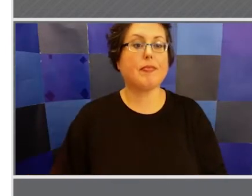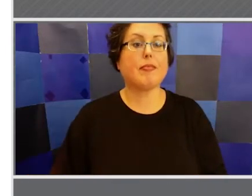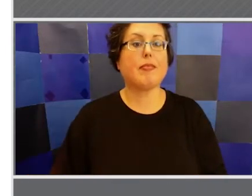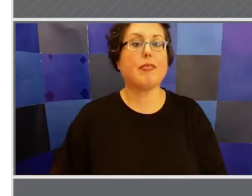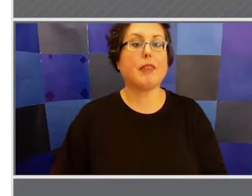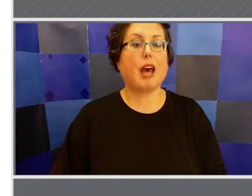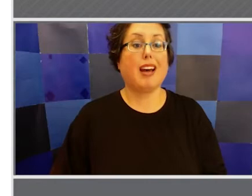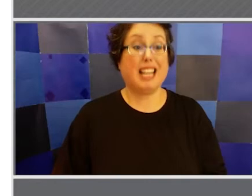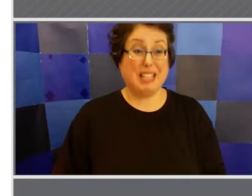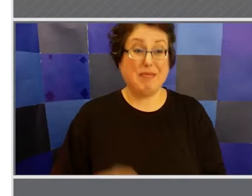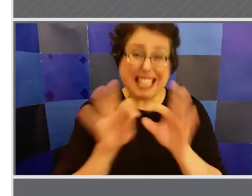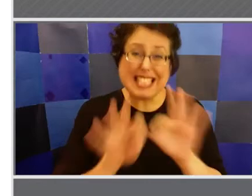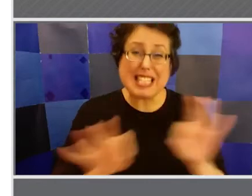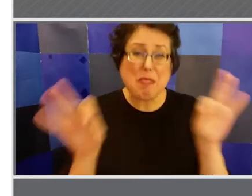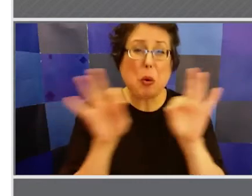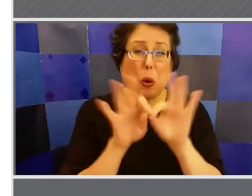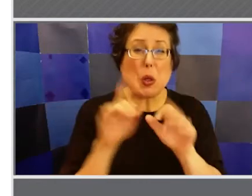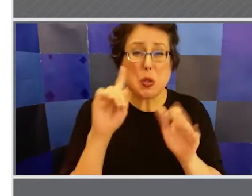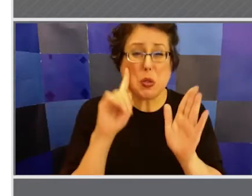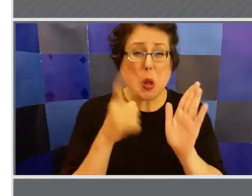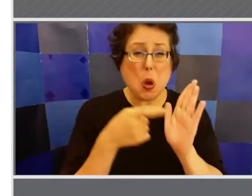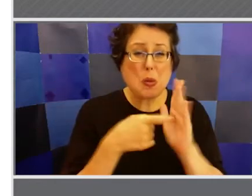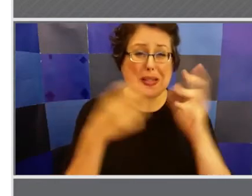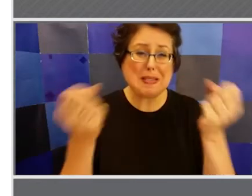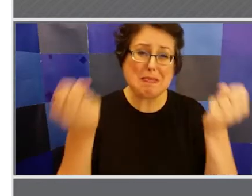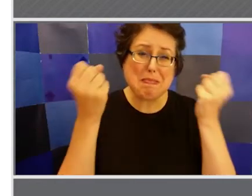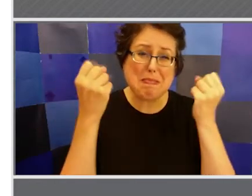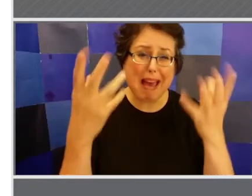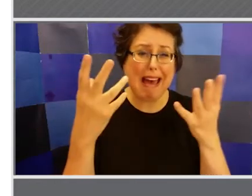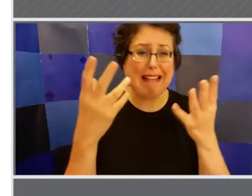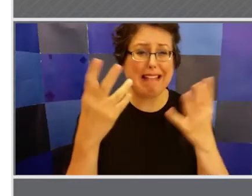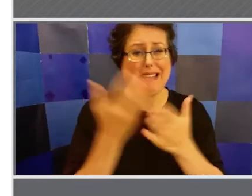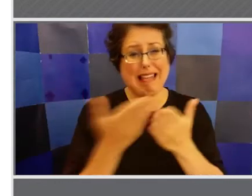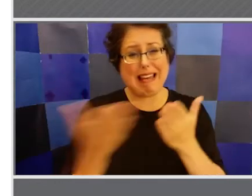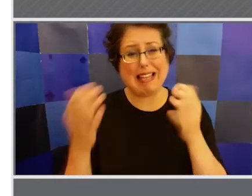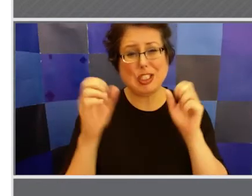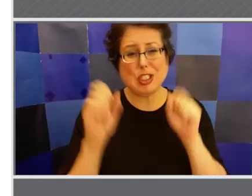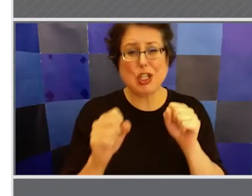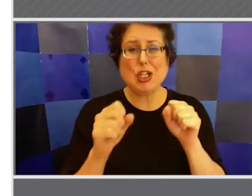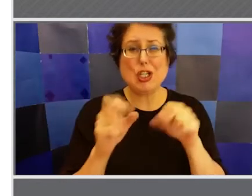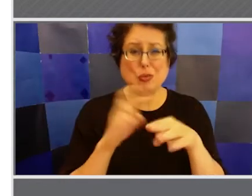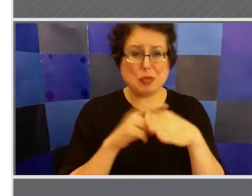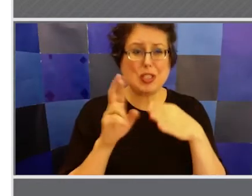It's important to note that there are several factors that can result in condemnation of a property.